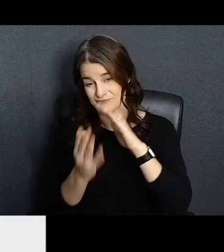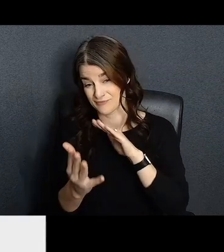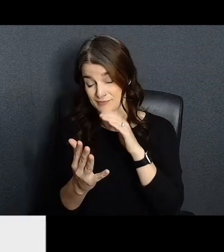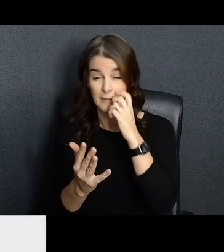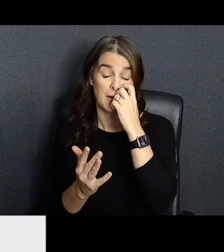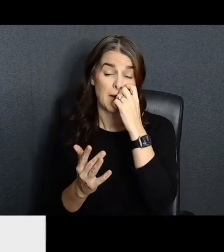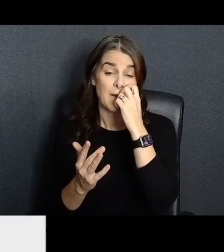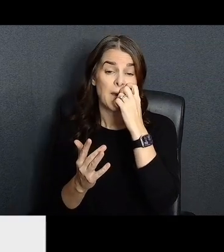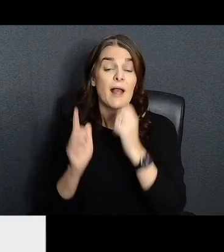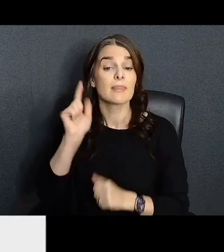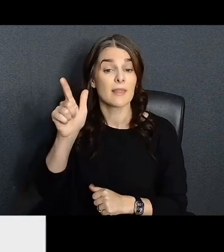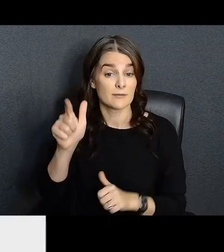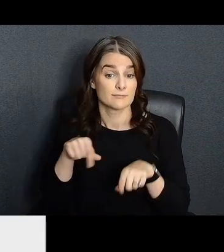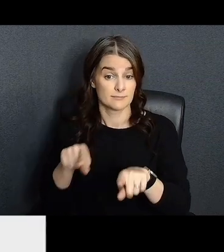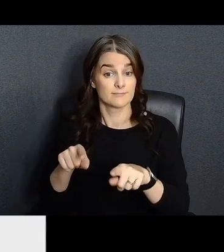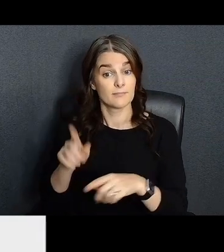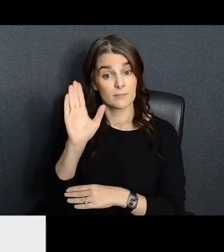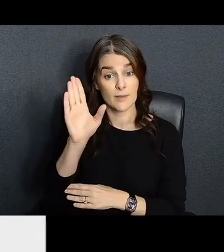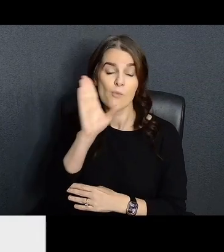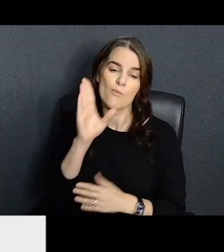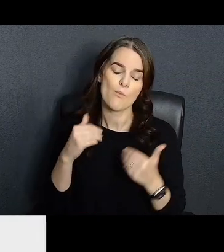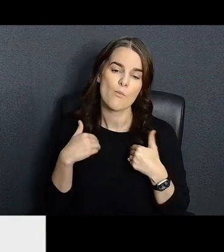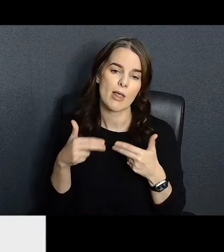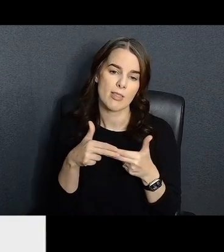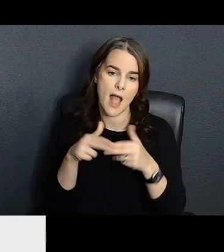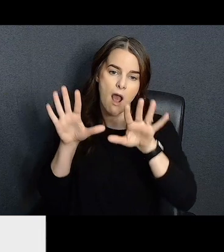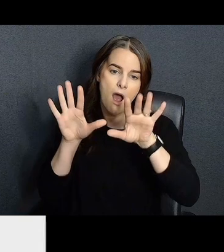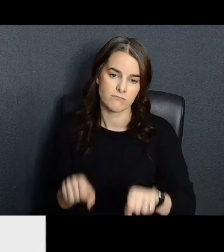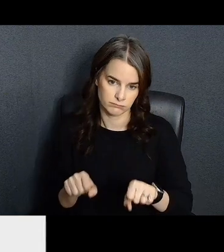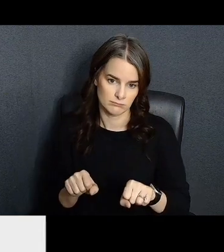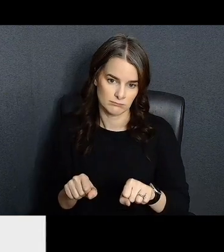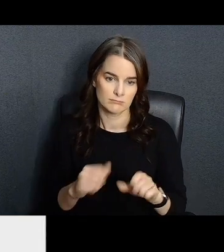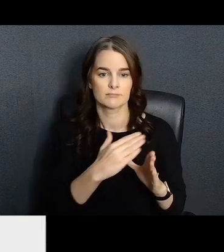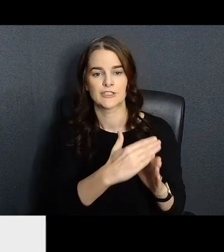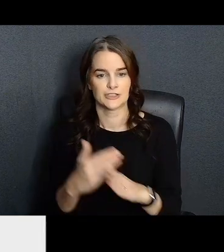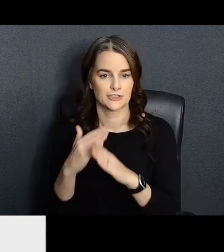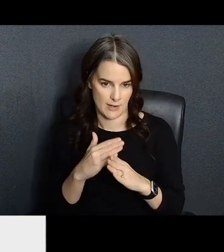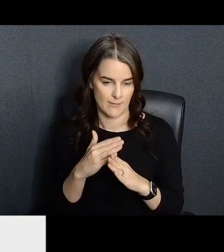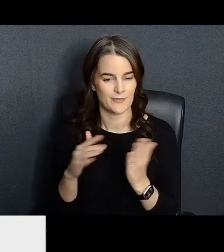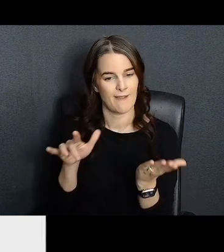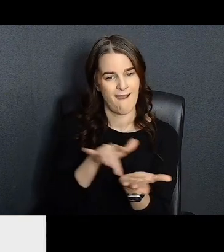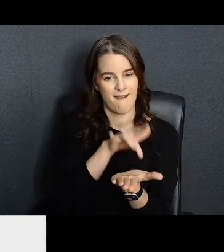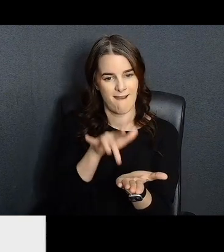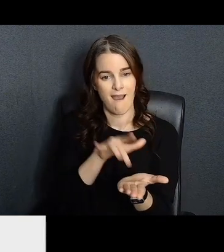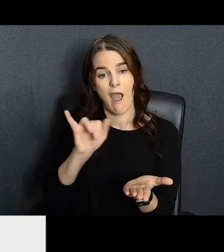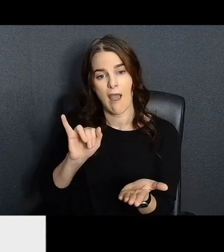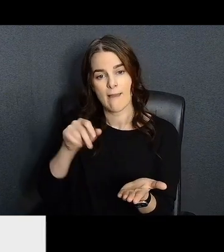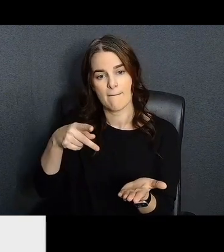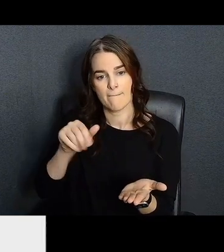Later in the presentation, we will be taking the slides down and then sharing our iPad screens